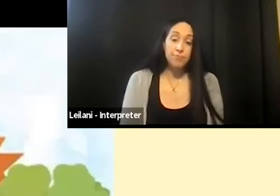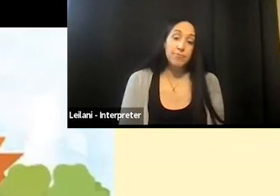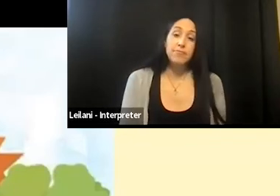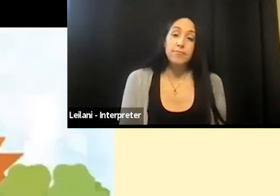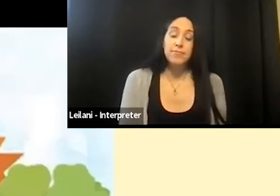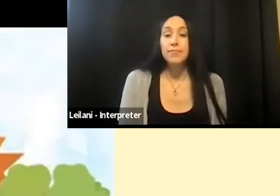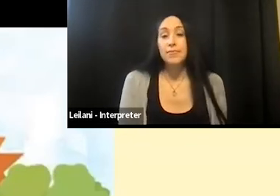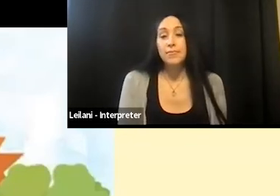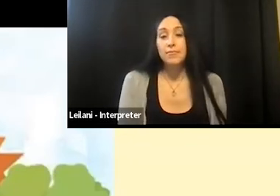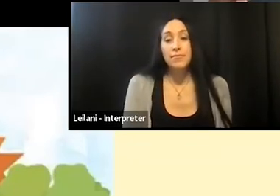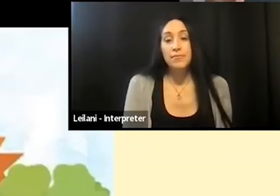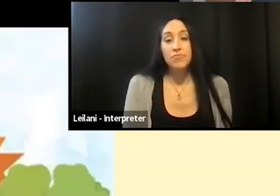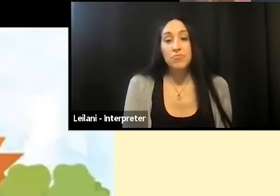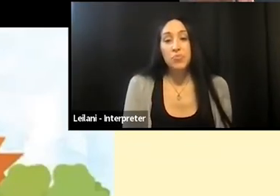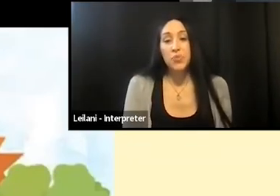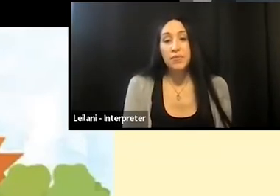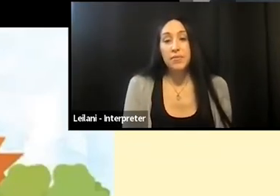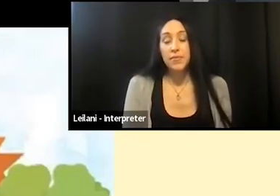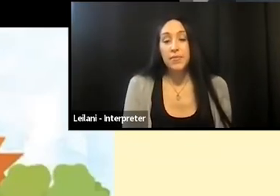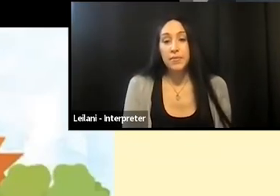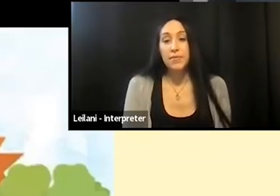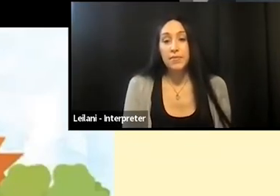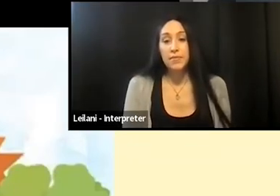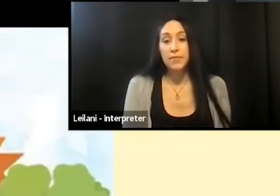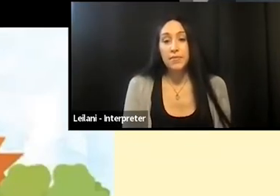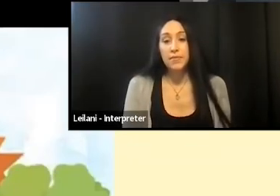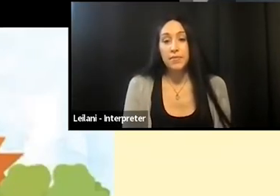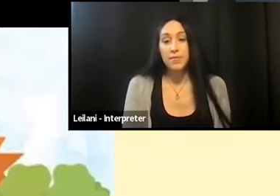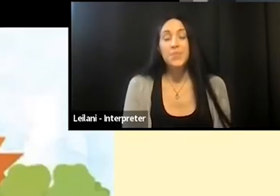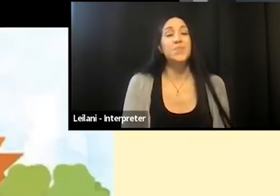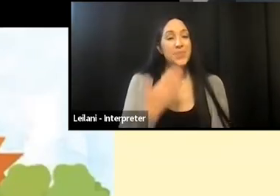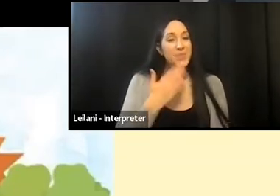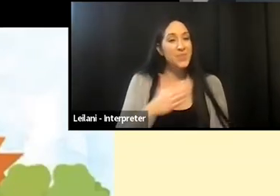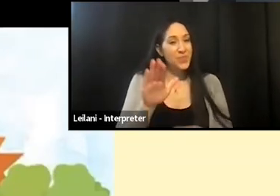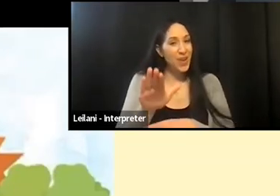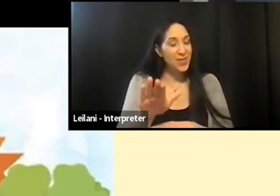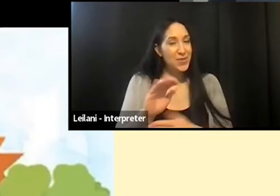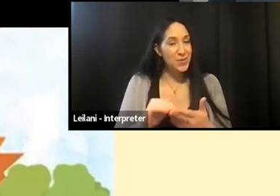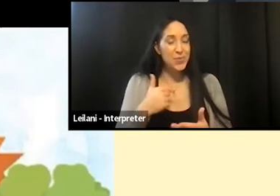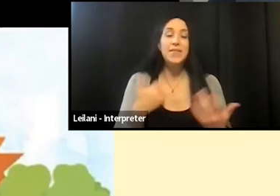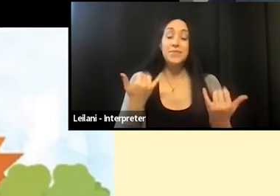Okay. [Man] You are. Thank you. [Janiece] Thank you. Good afternoon, excuse me. My name is Janiece Davis,